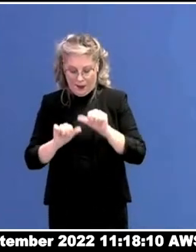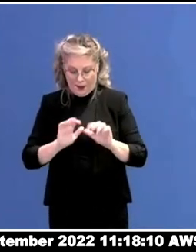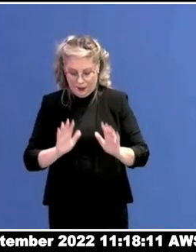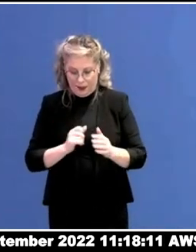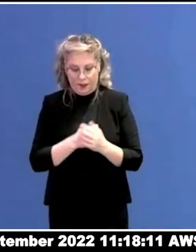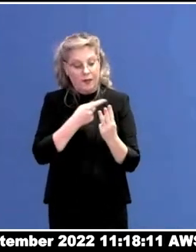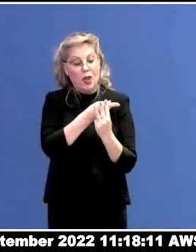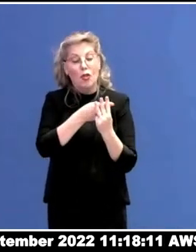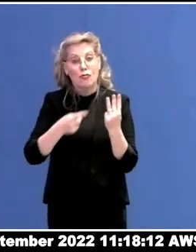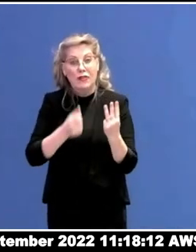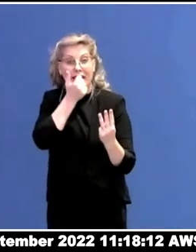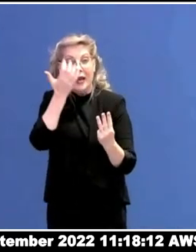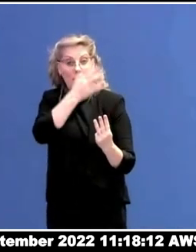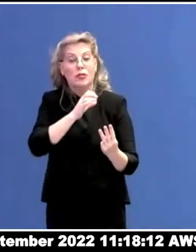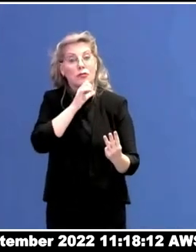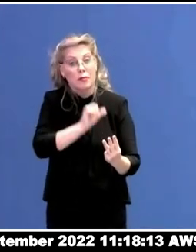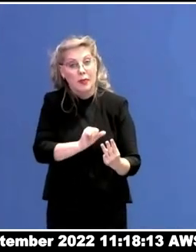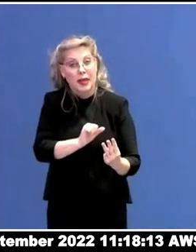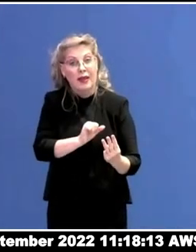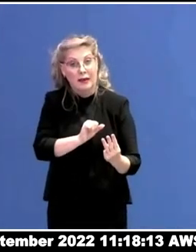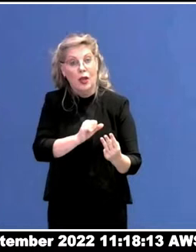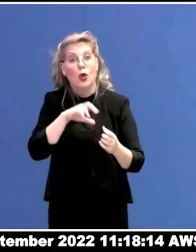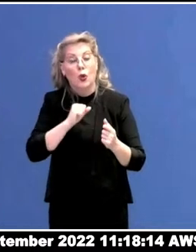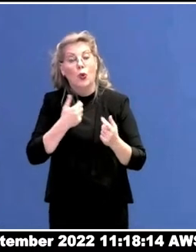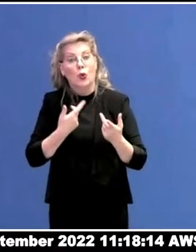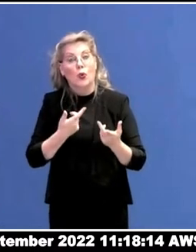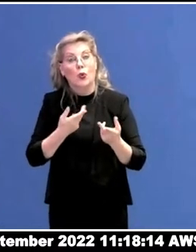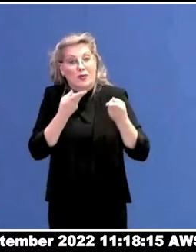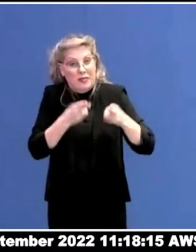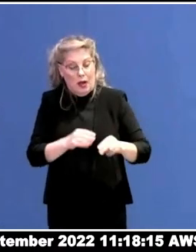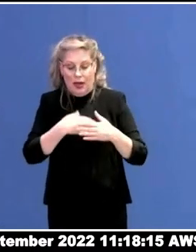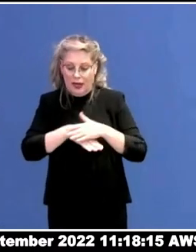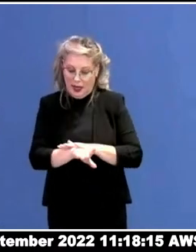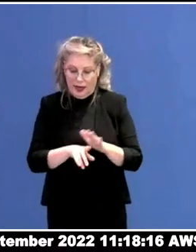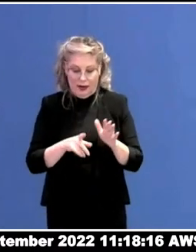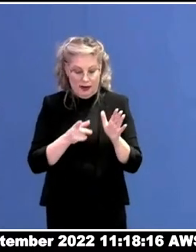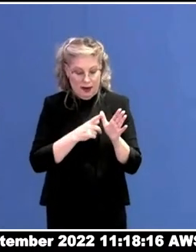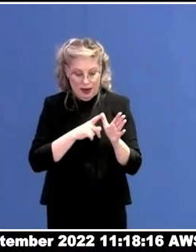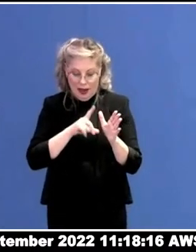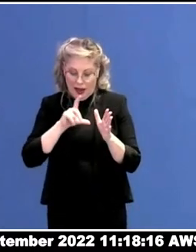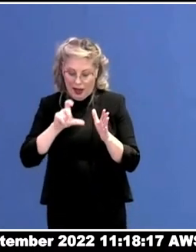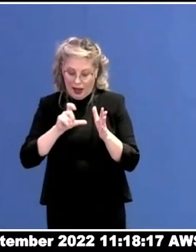There were three Aboriginal men who passed away at Acacia Prison within one year. Two to suicide, and one to a natural death.